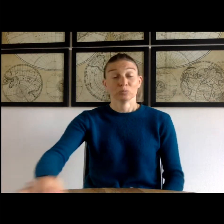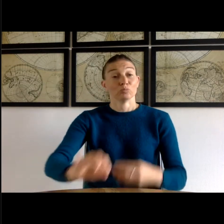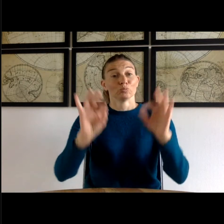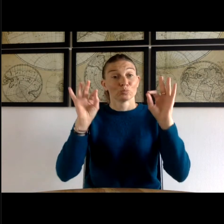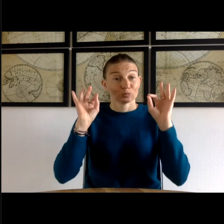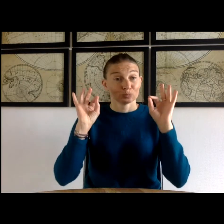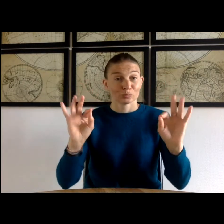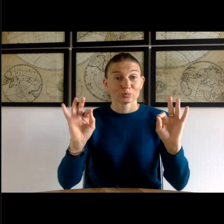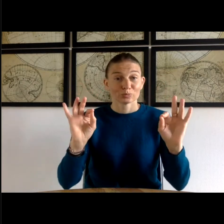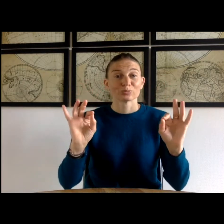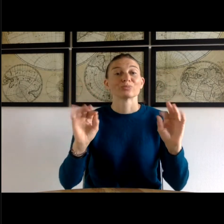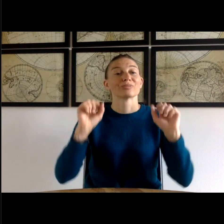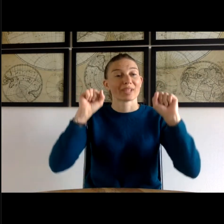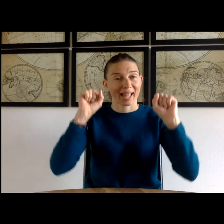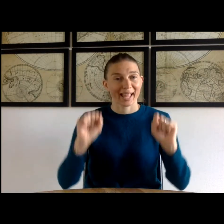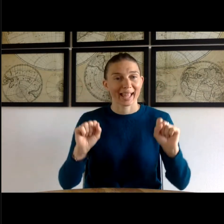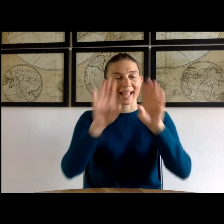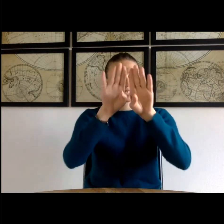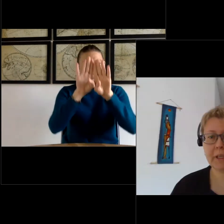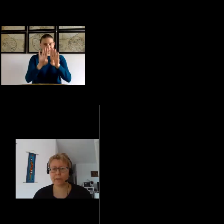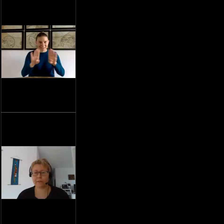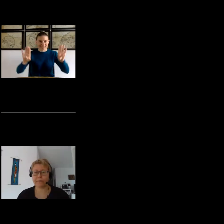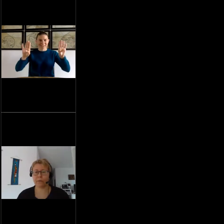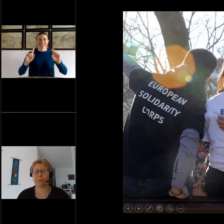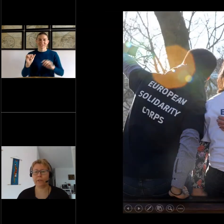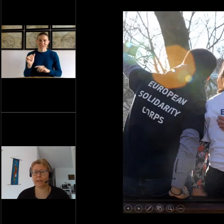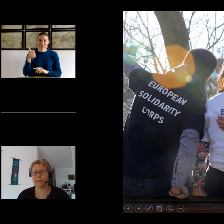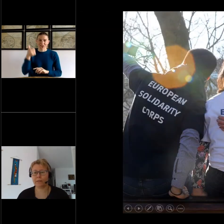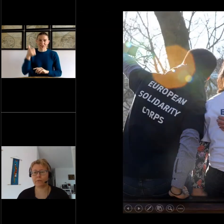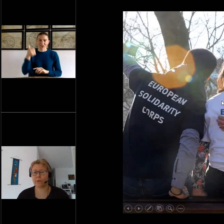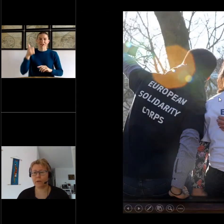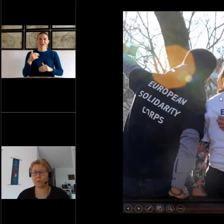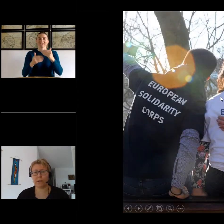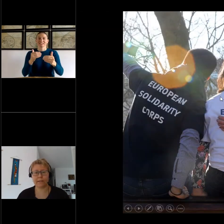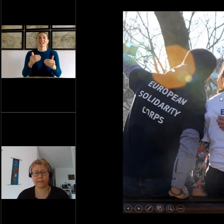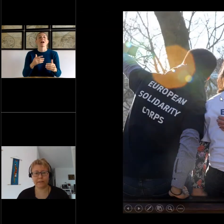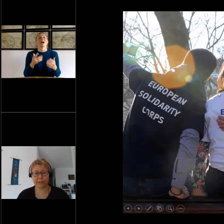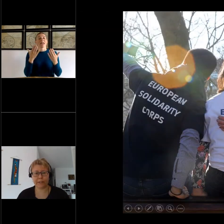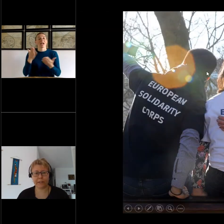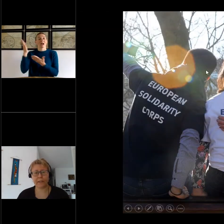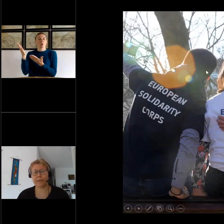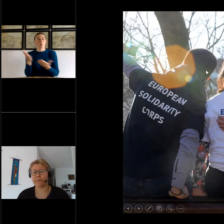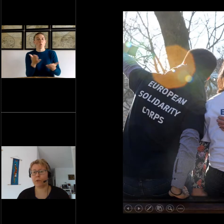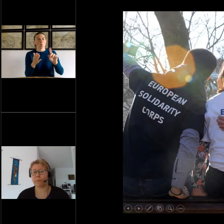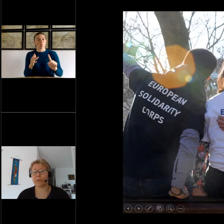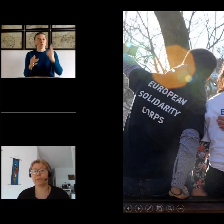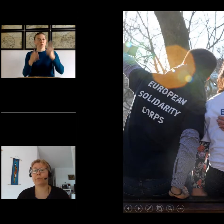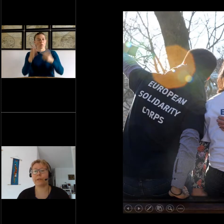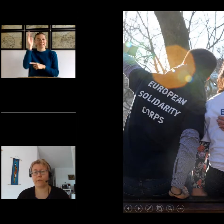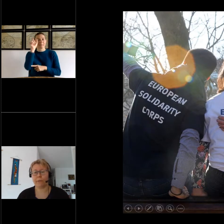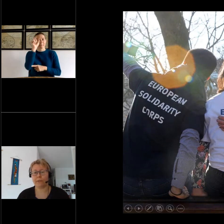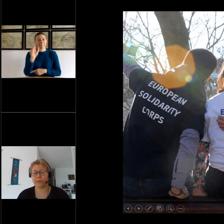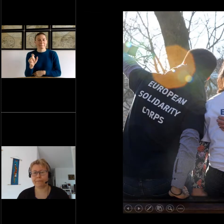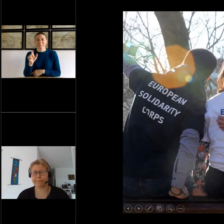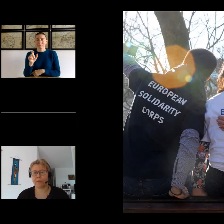So I'd like to give the floor to the first speaker of the day, Ruard Wallis de Vries from the European Commission.